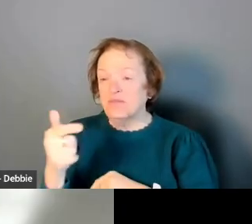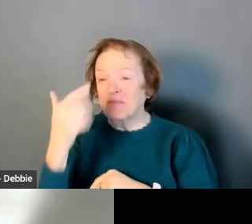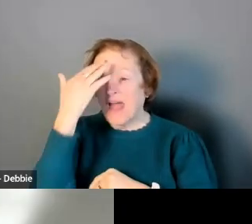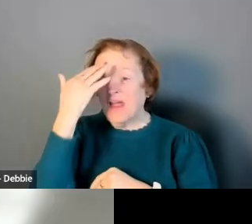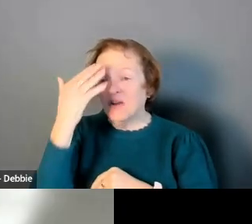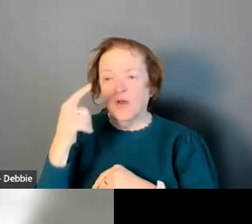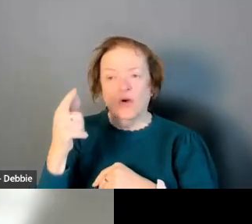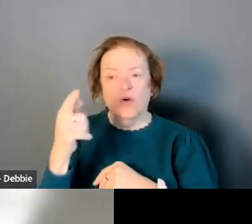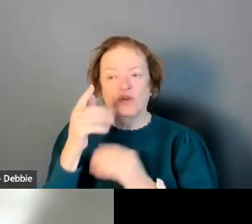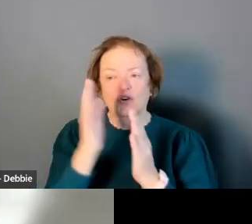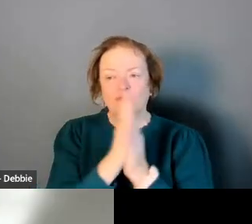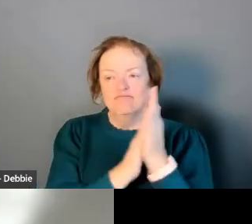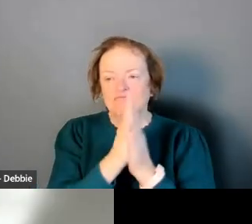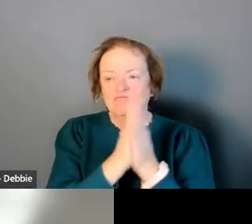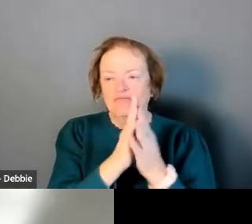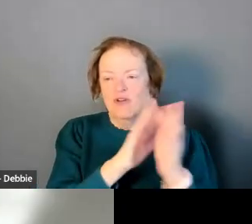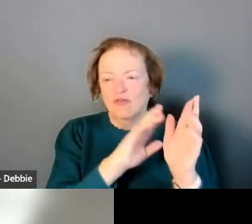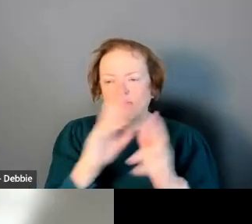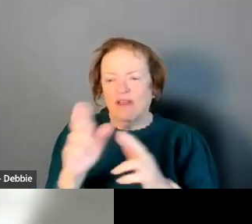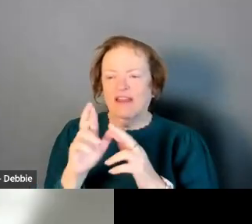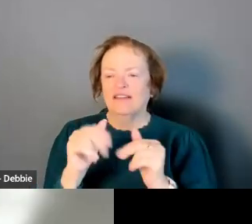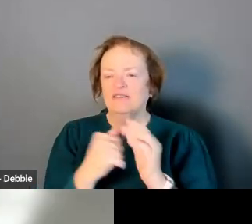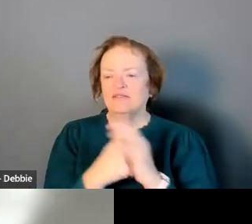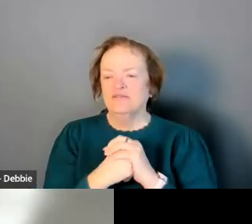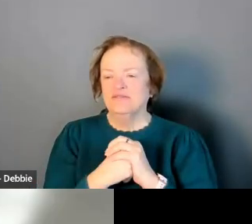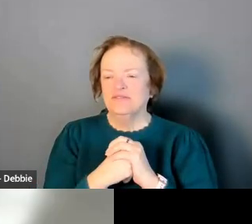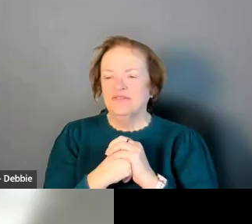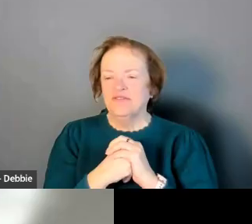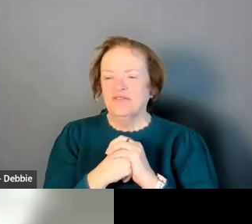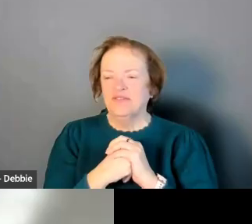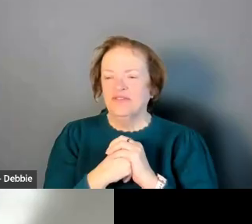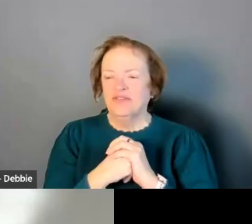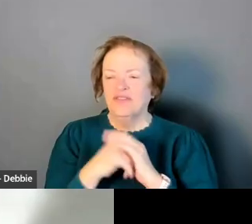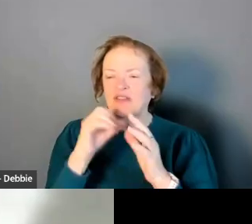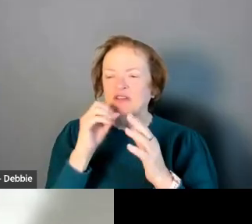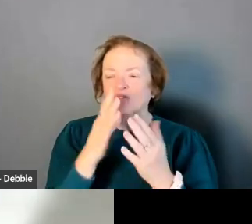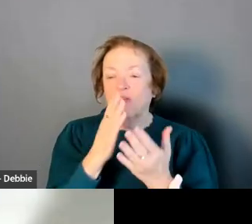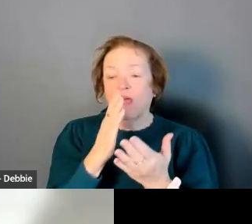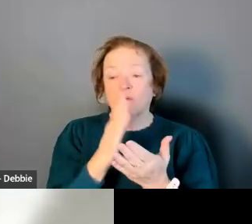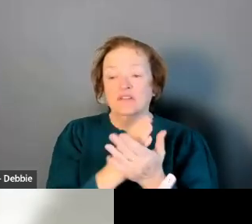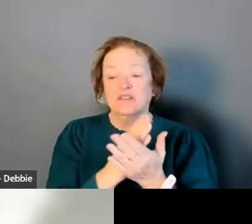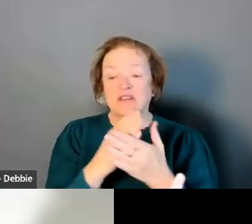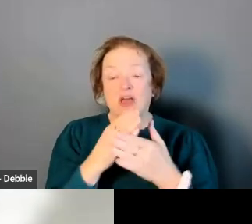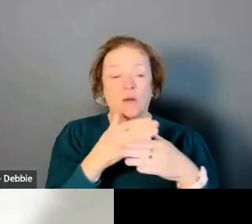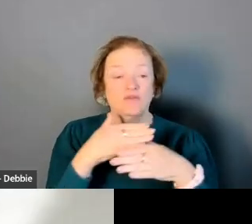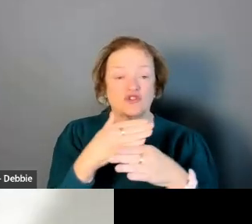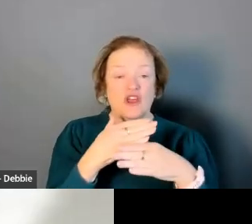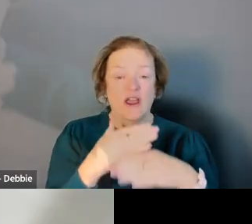we got a lot to cover, so I am going to stop sharing my screen so that we can just have Leslie.